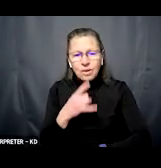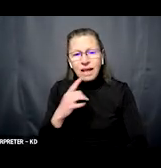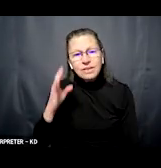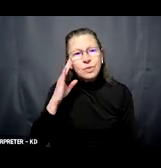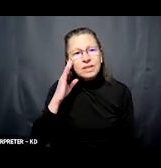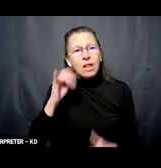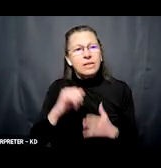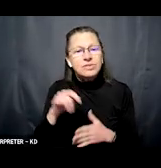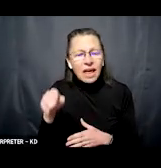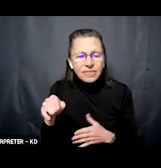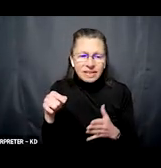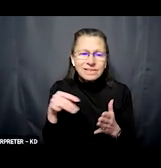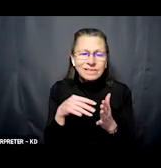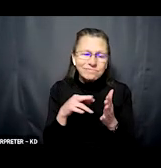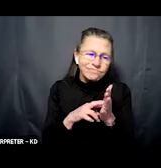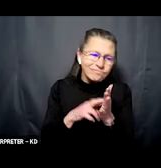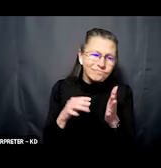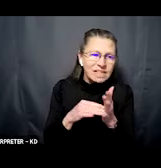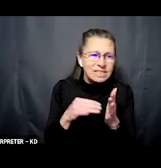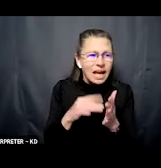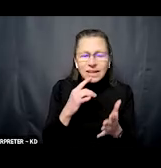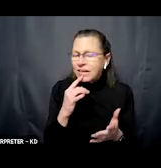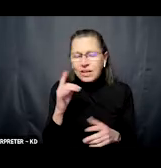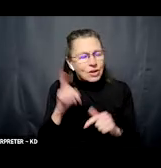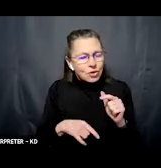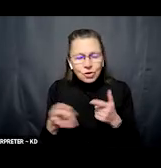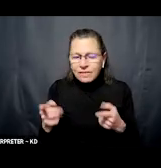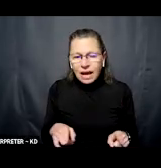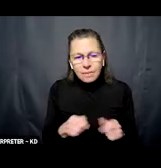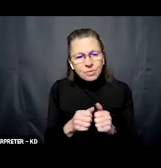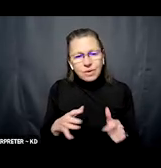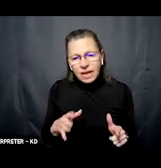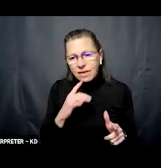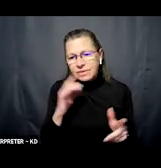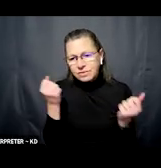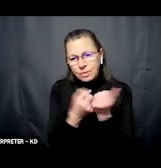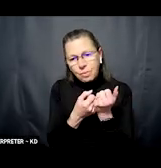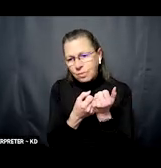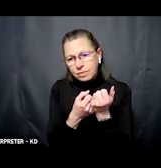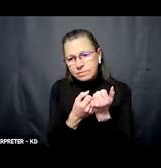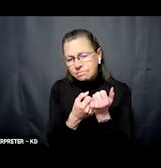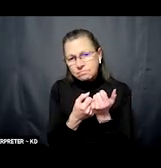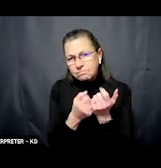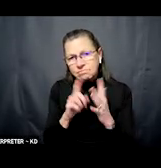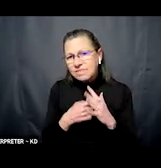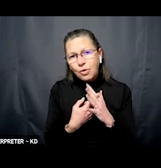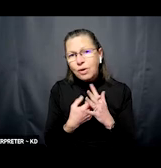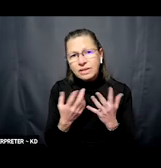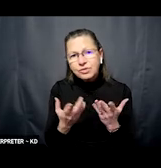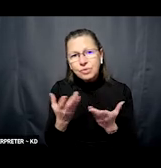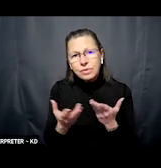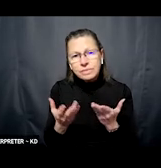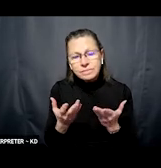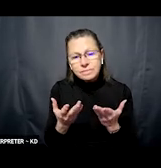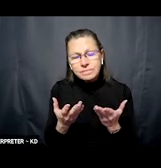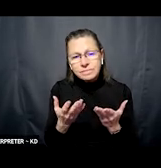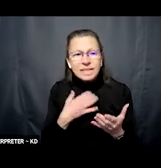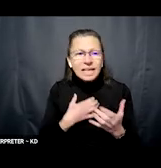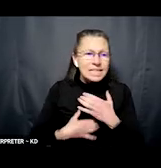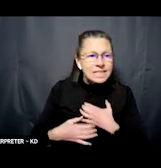this study obviously could not have taken place without the initial desire to study